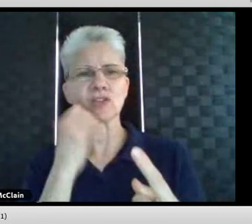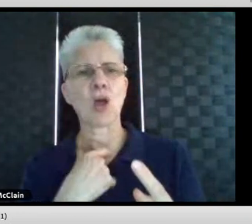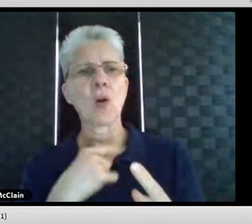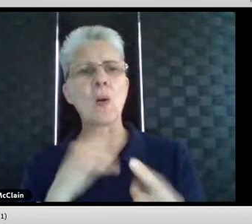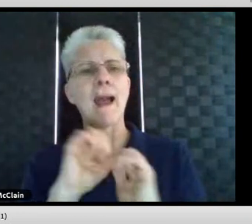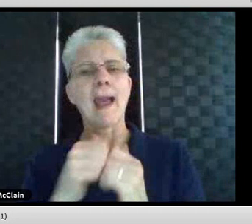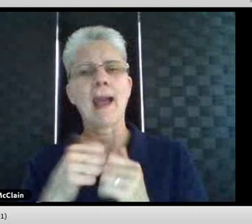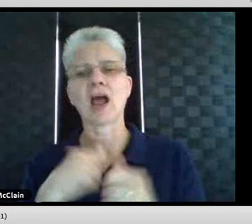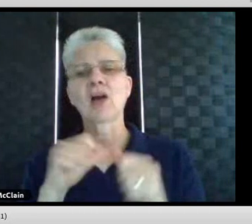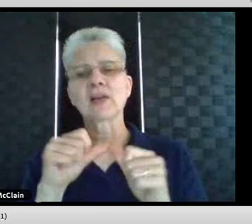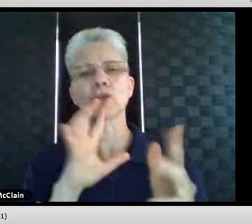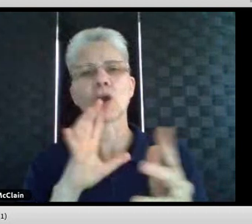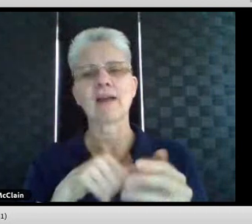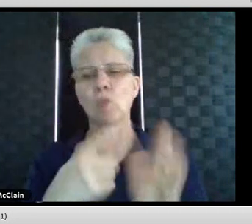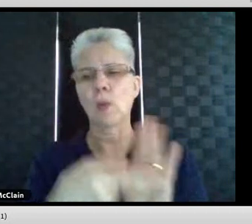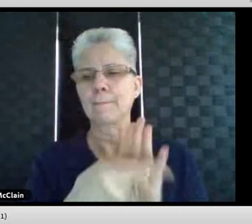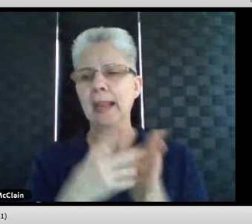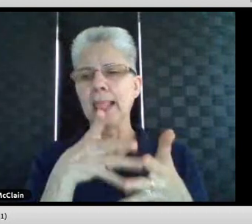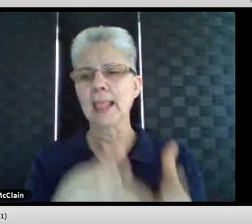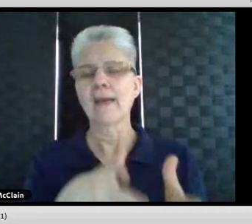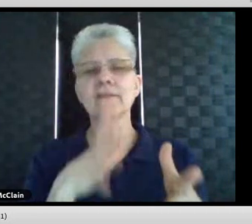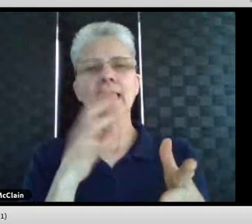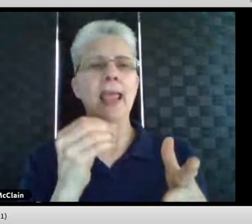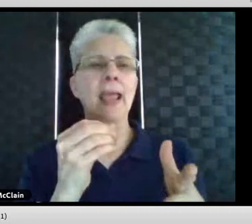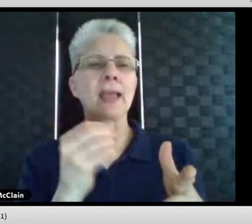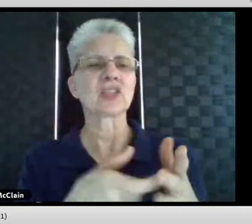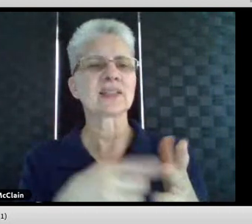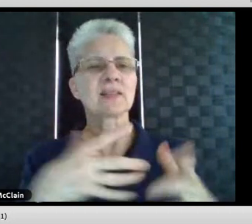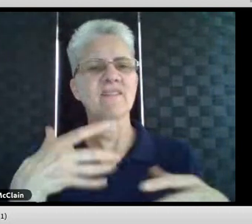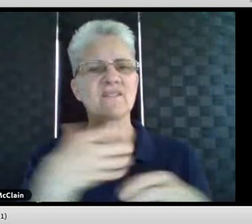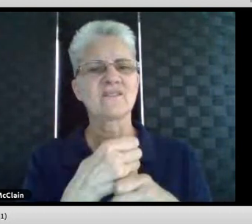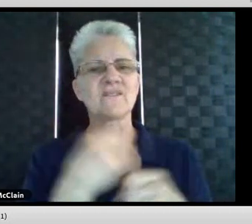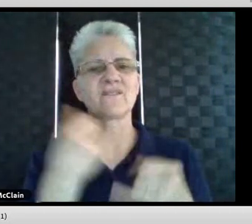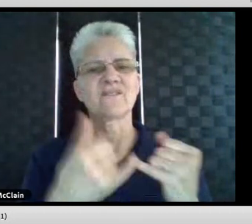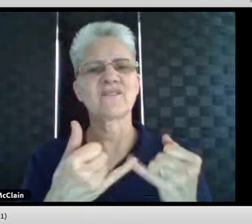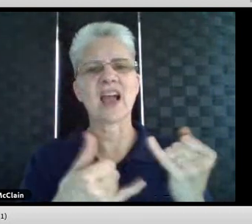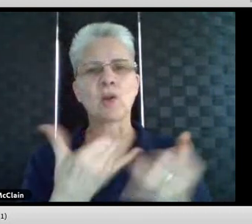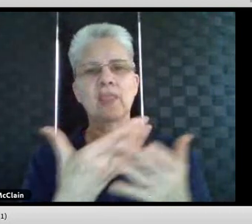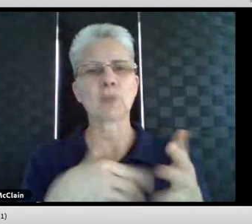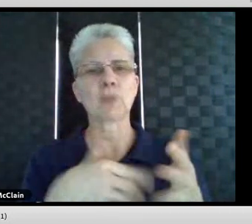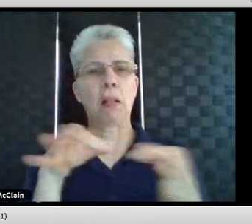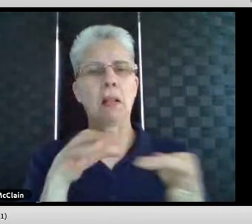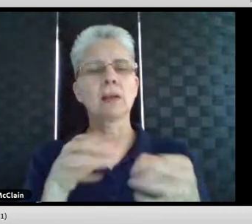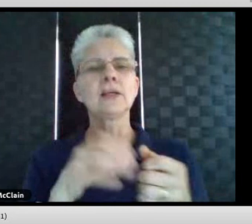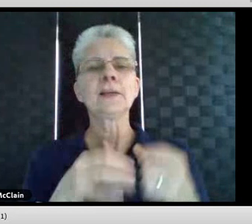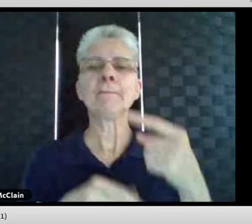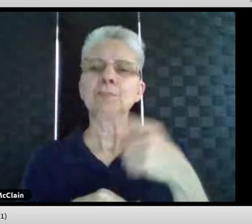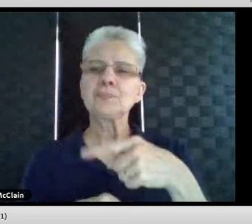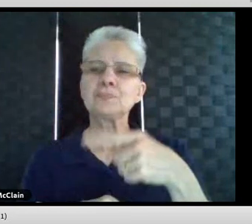I've got, like, 1 minute left and just some final advice I have for you: You know,